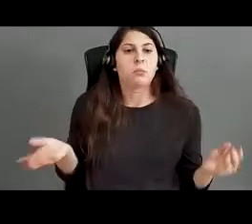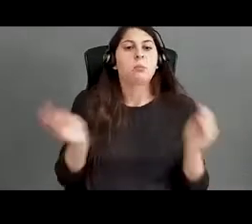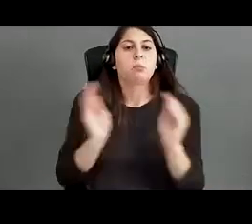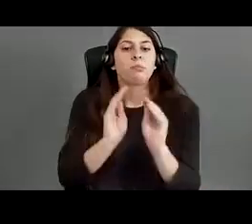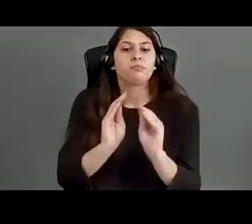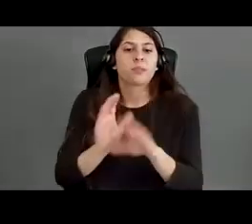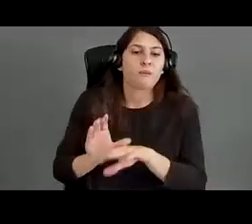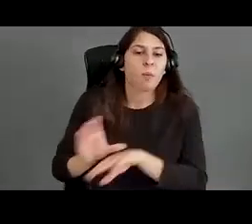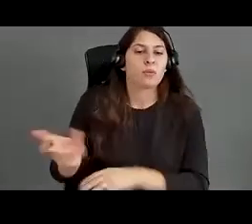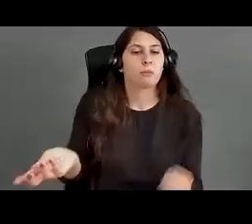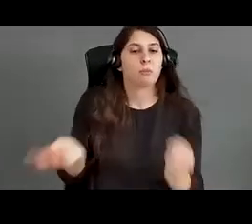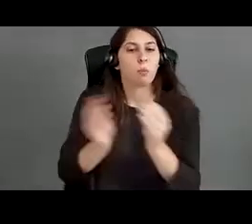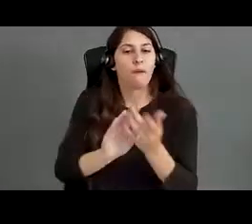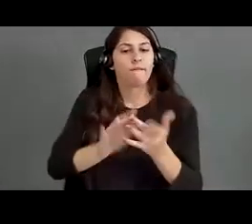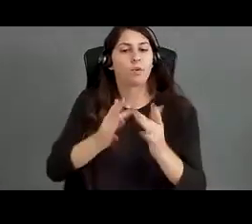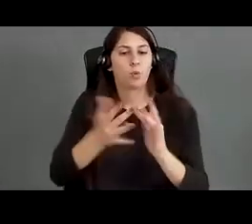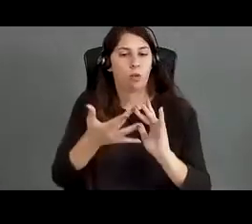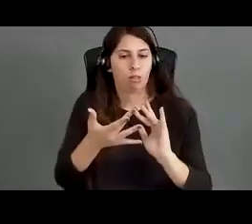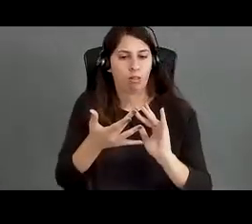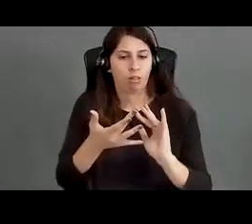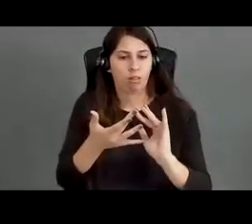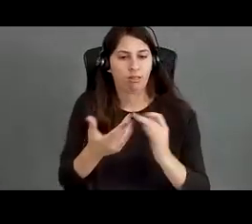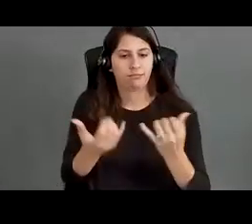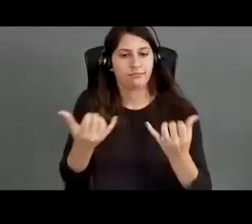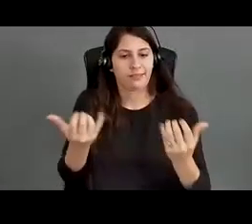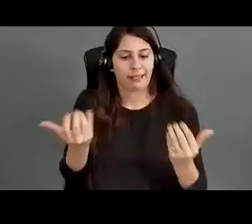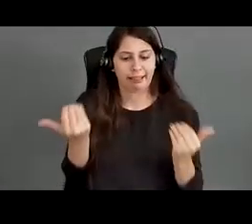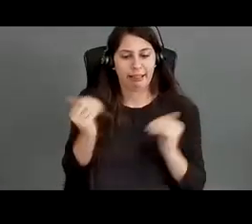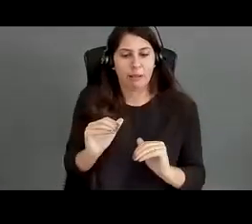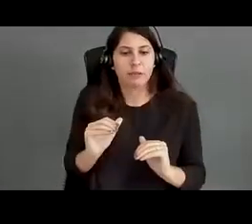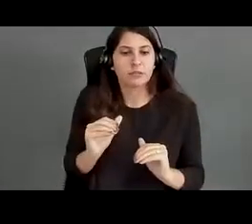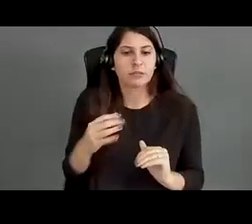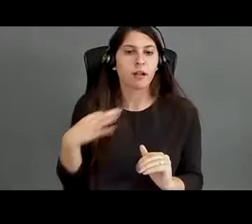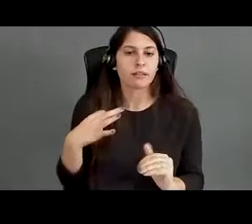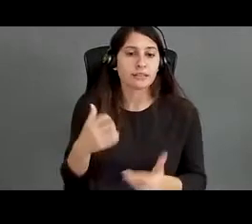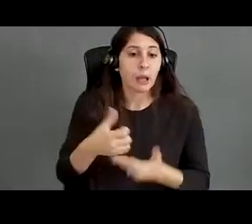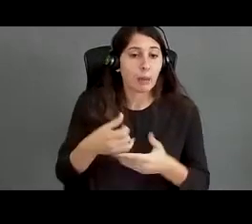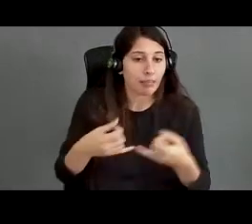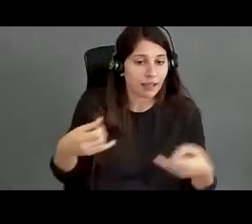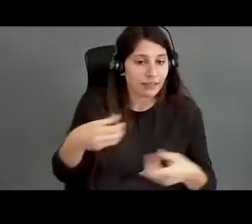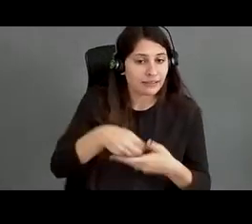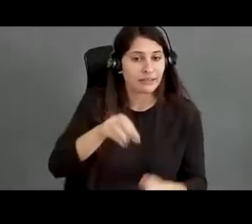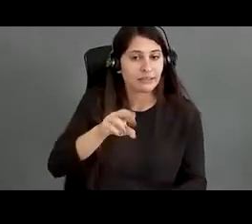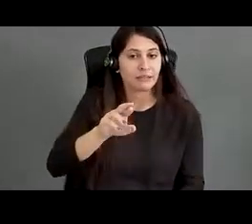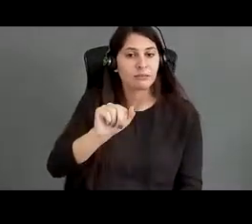and where we limited ourselves to volunteers for the helpline in the Arlington DC beltway area,